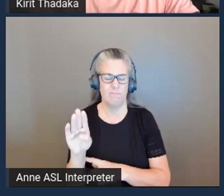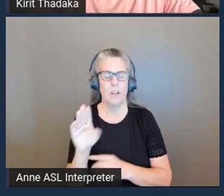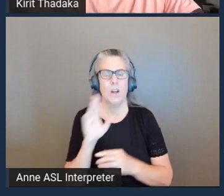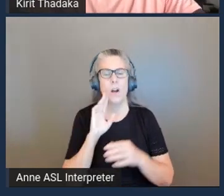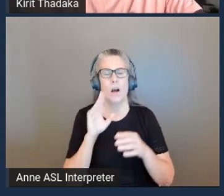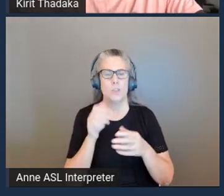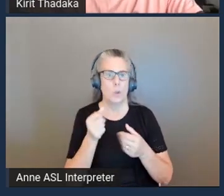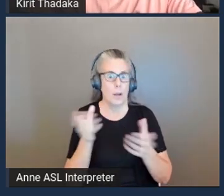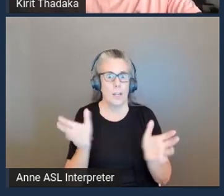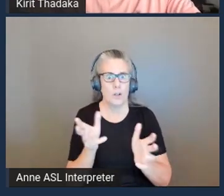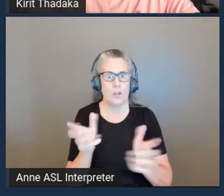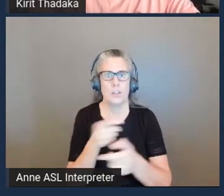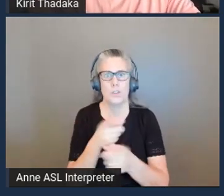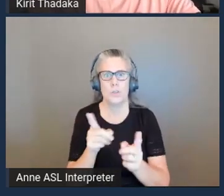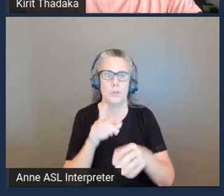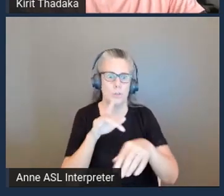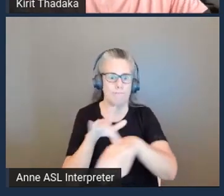and try building pipelines of your own.